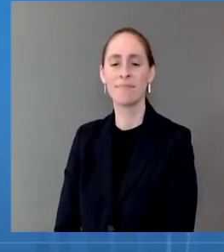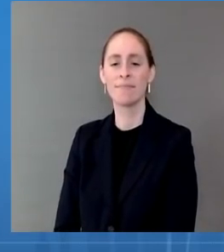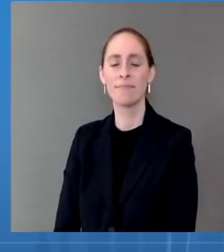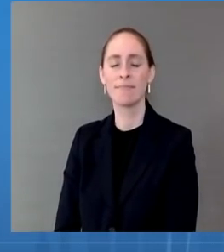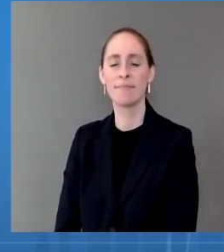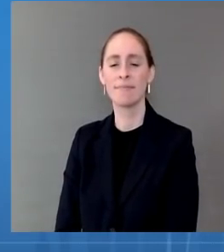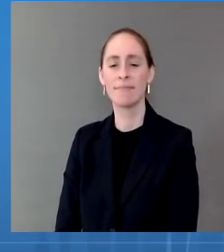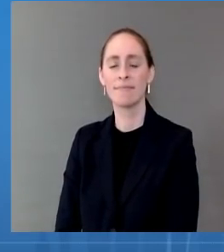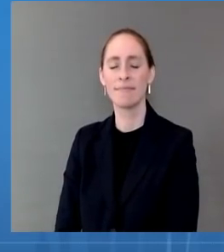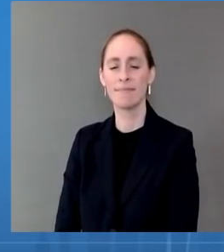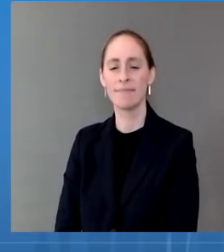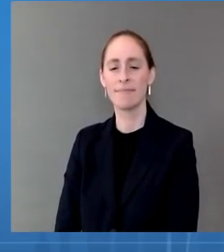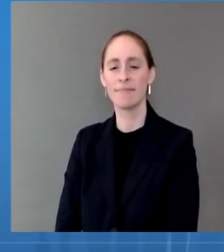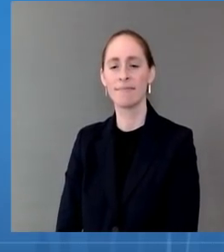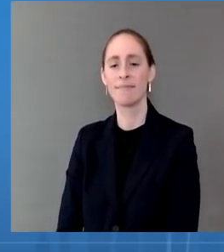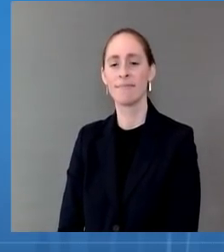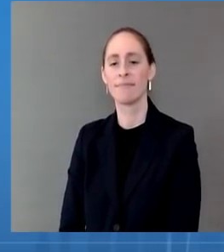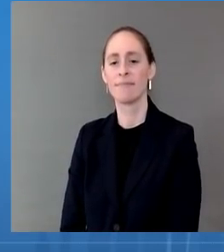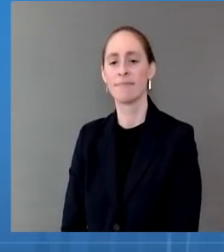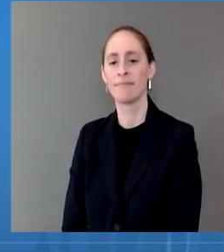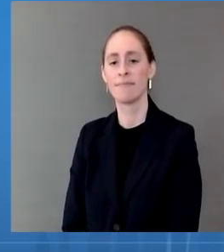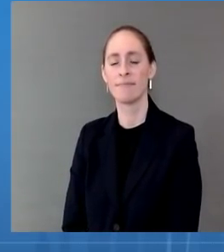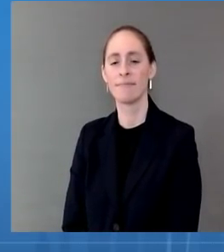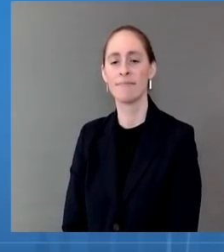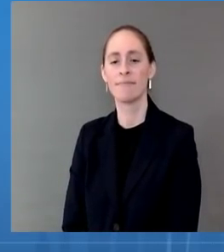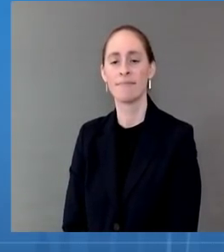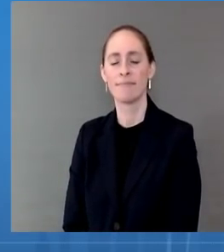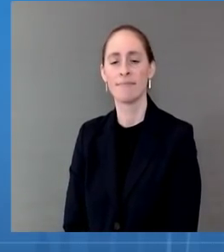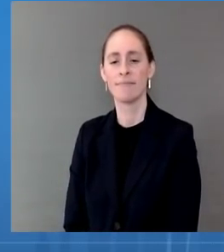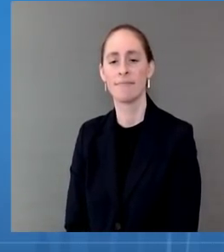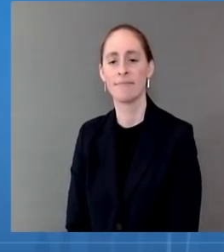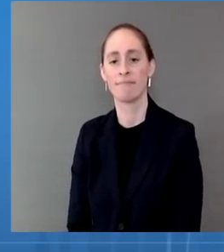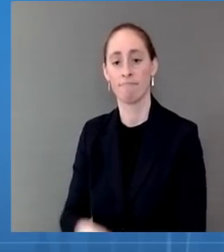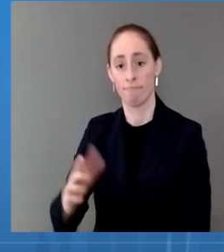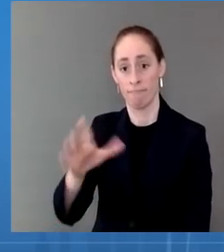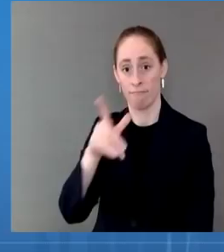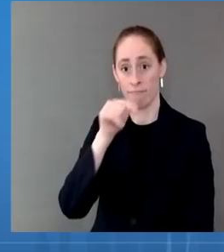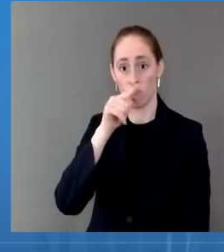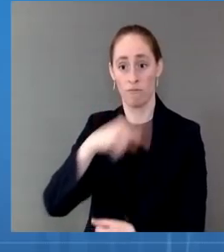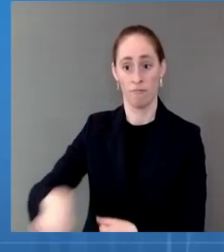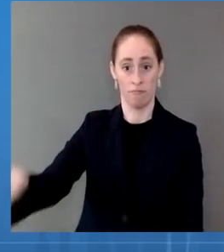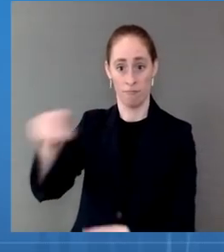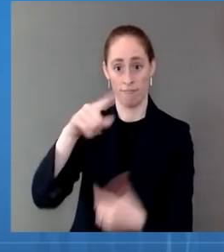who had received a booster dose, with nearly a 20 fold decrease in severe disease.